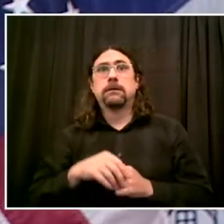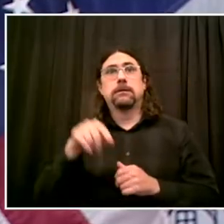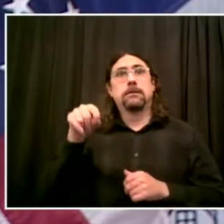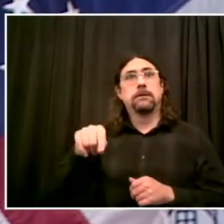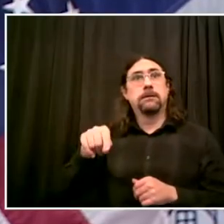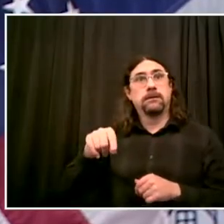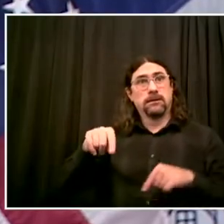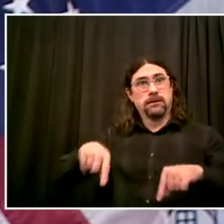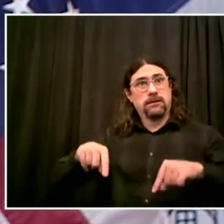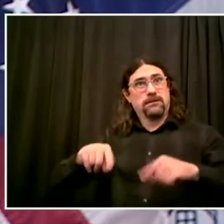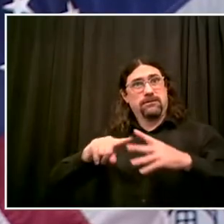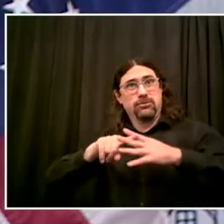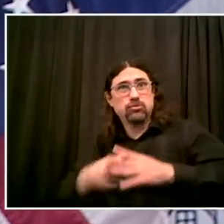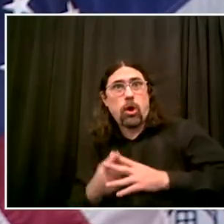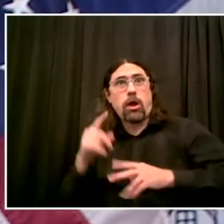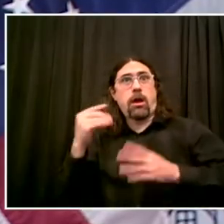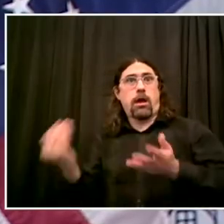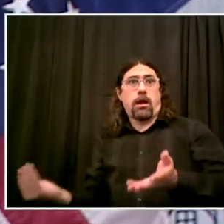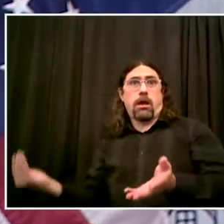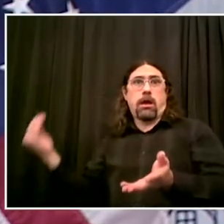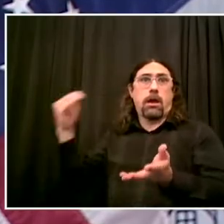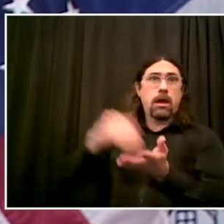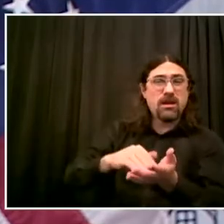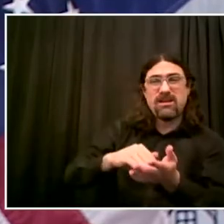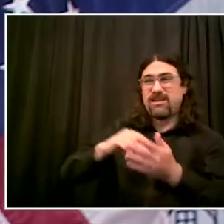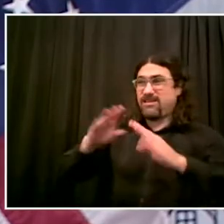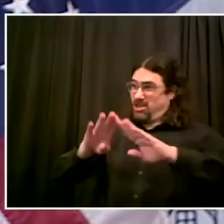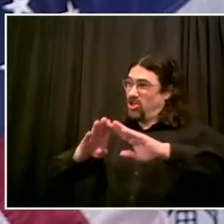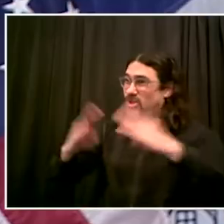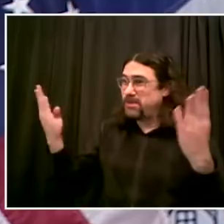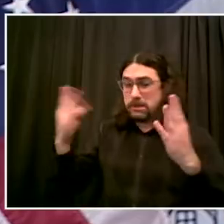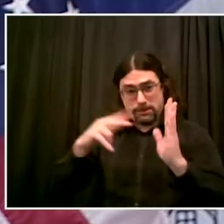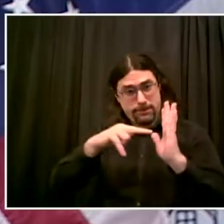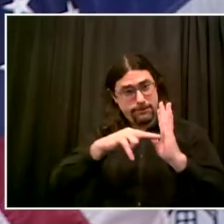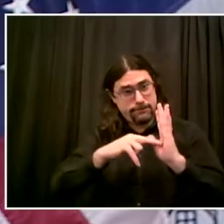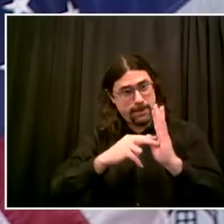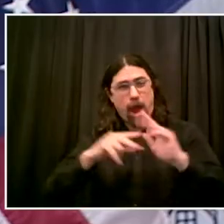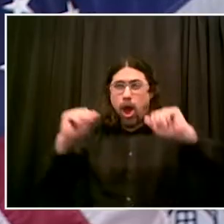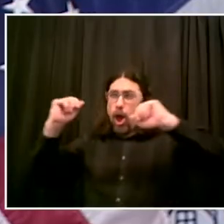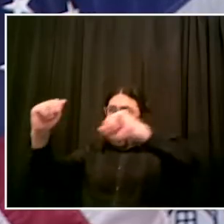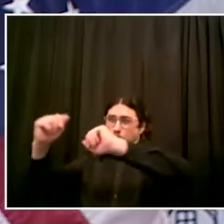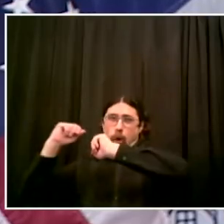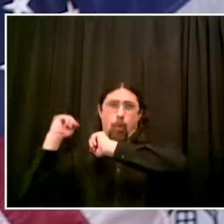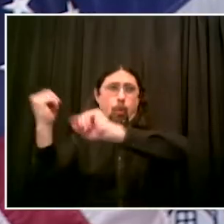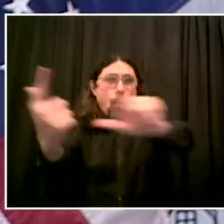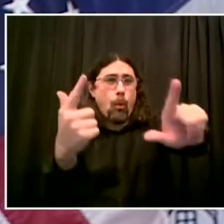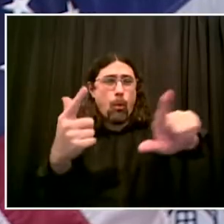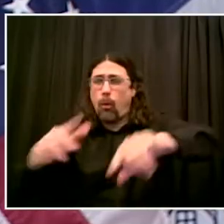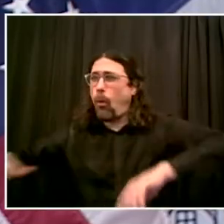SIUATTION. OF ALL, WE